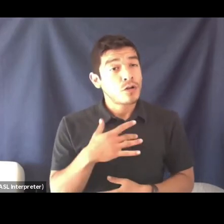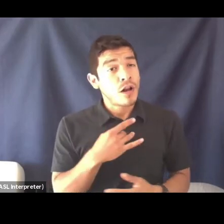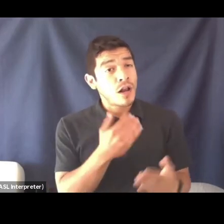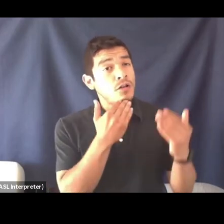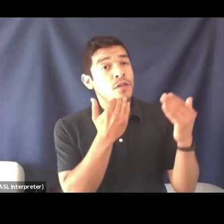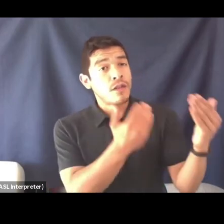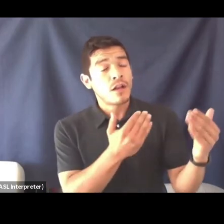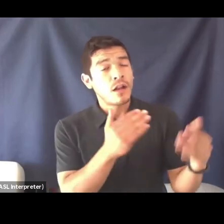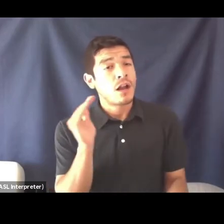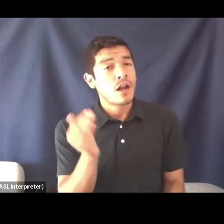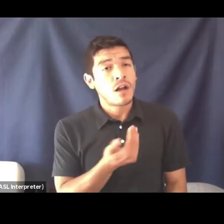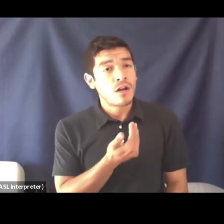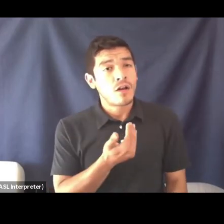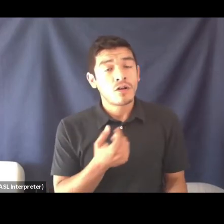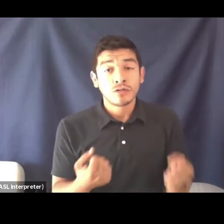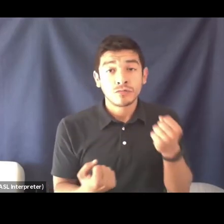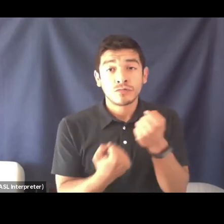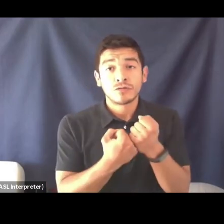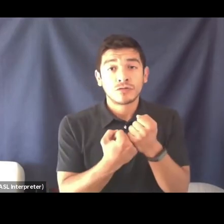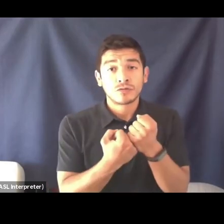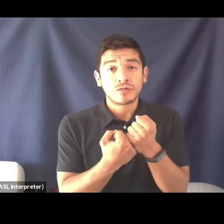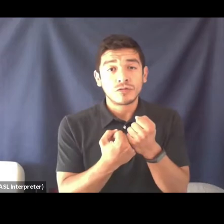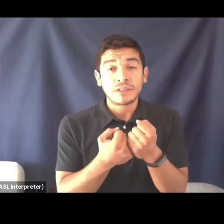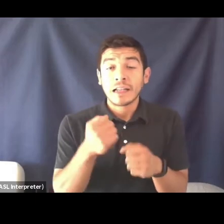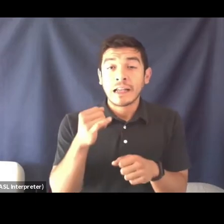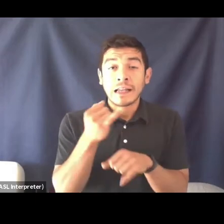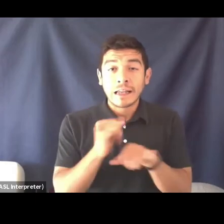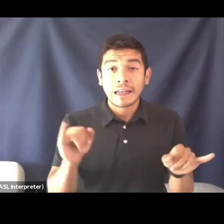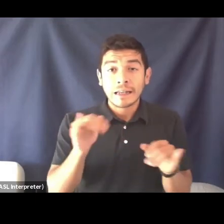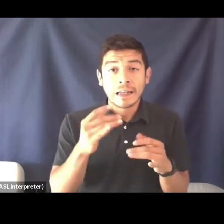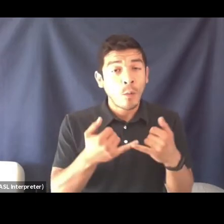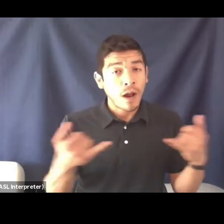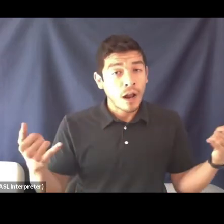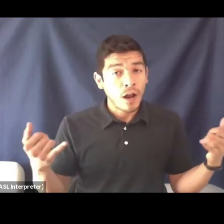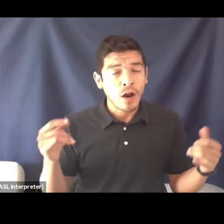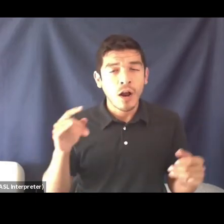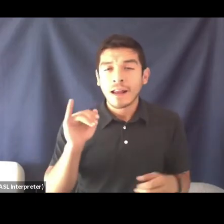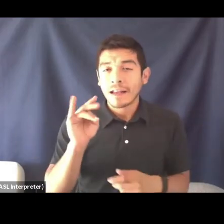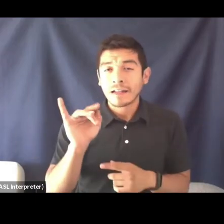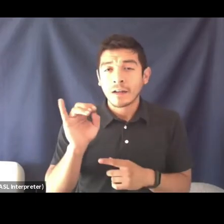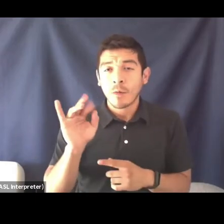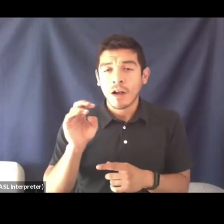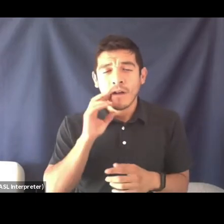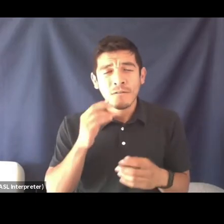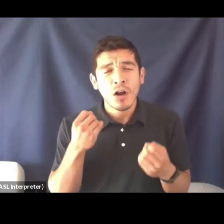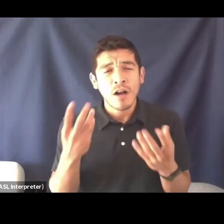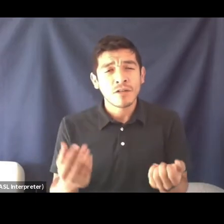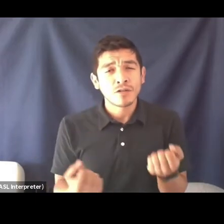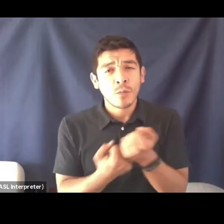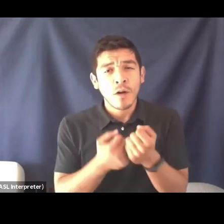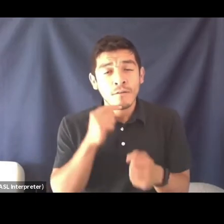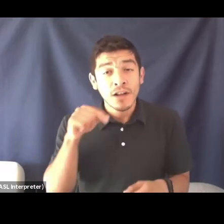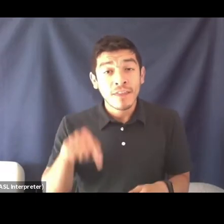our, sponsor IndieWire. For offering a support for this screening series. Along with support from KCRW.